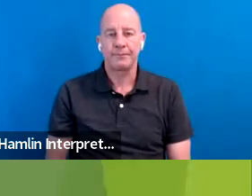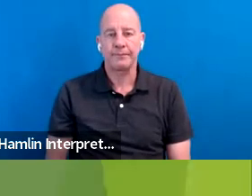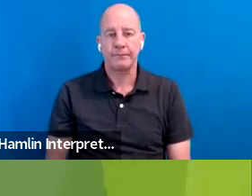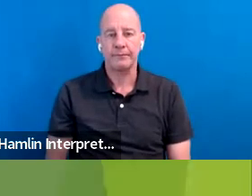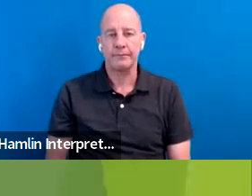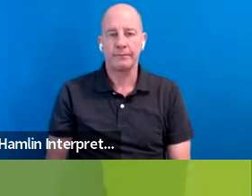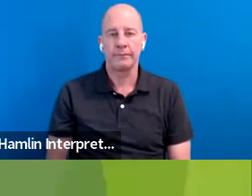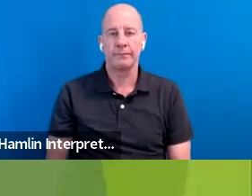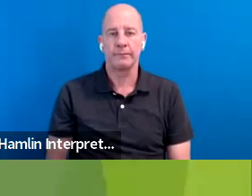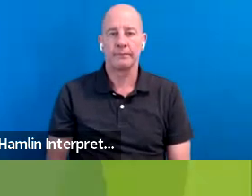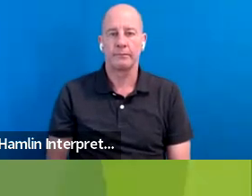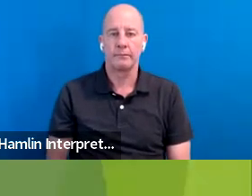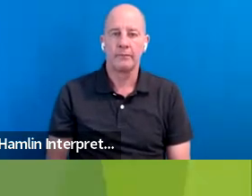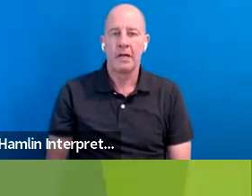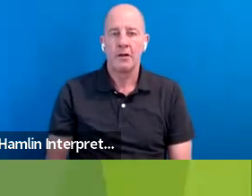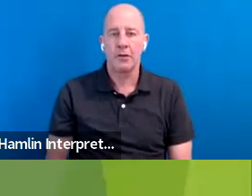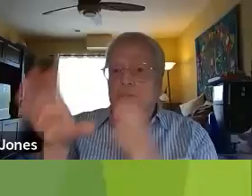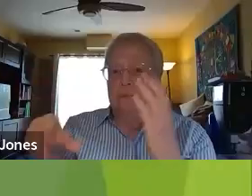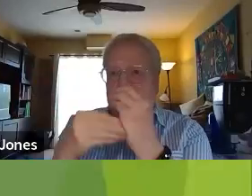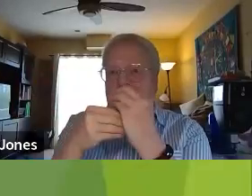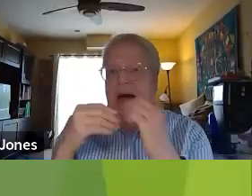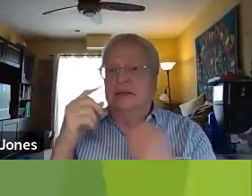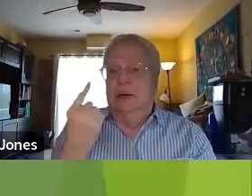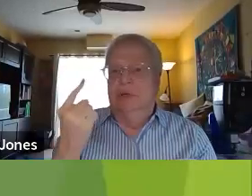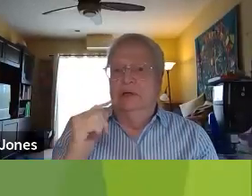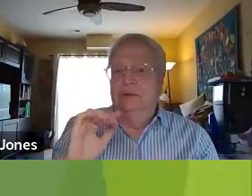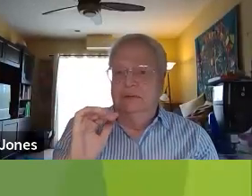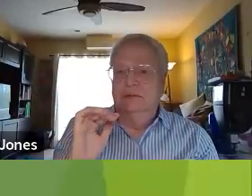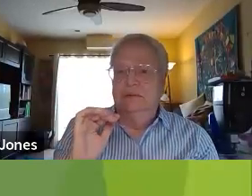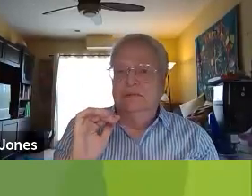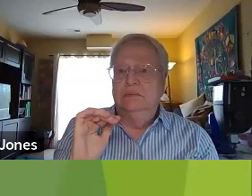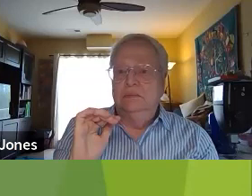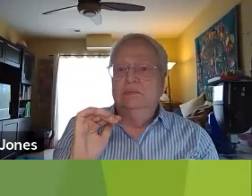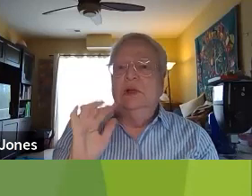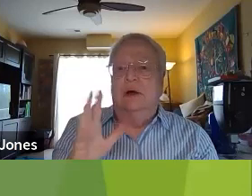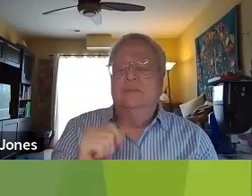Can I add something? Sure, yeah.